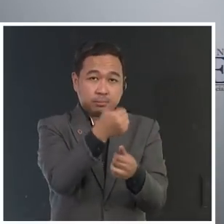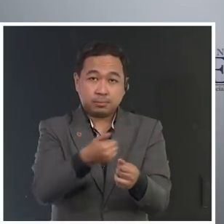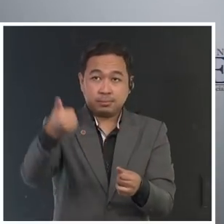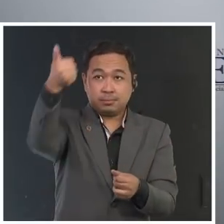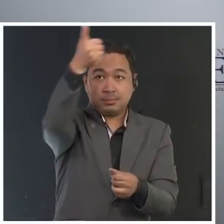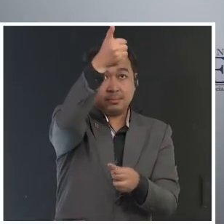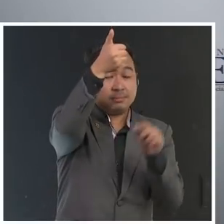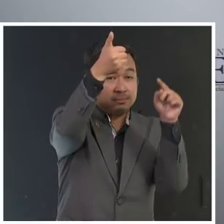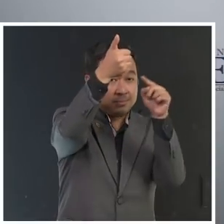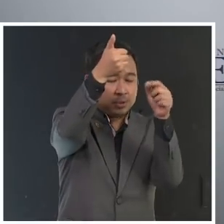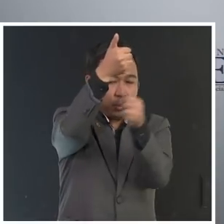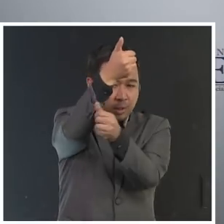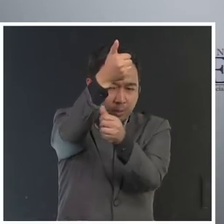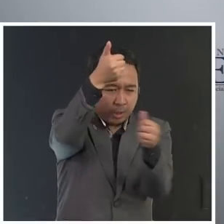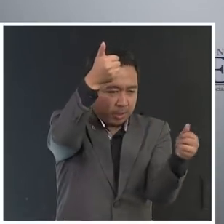language and support bilingual sign